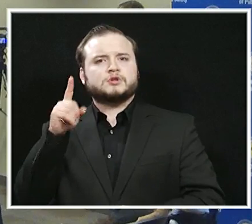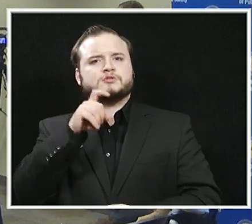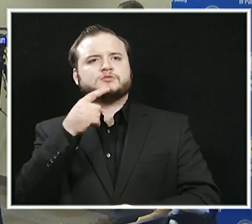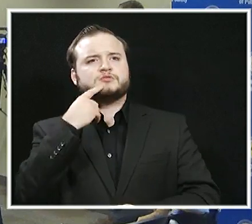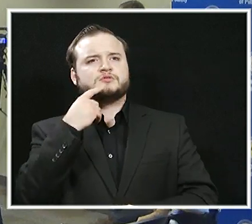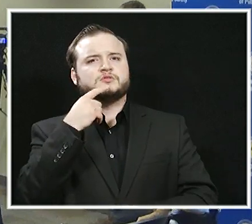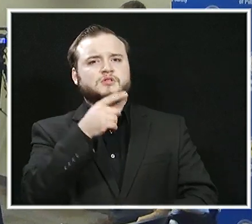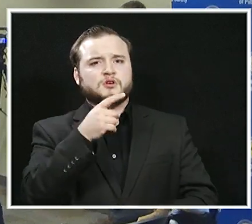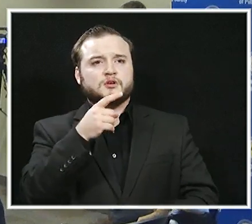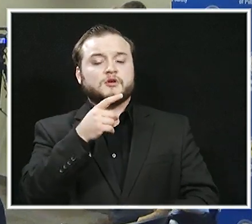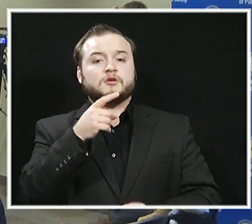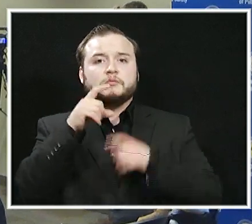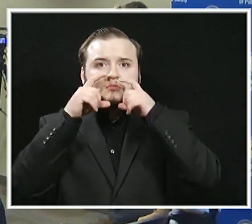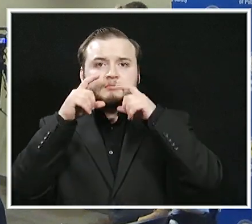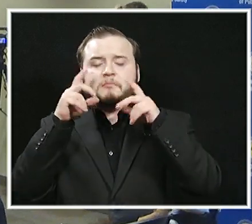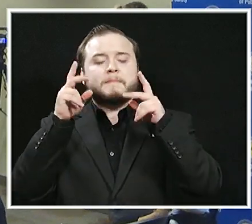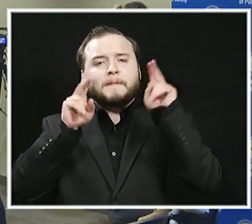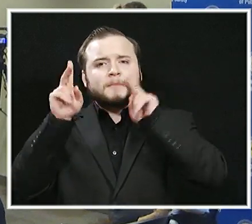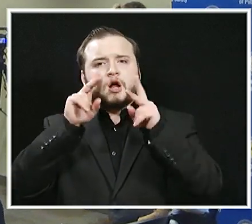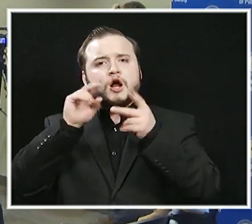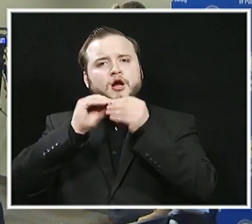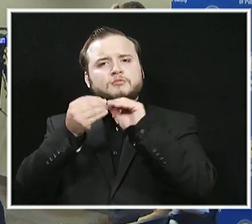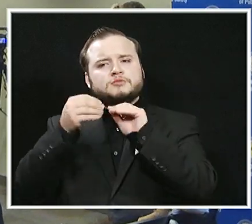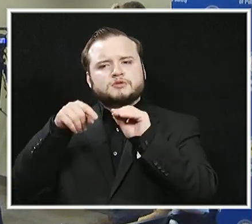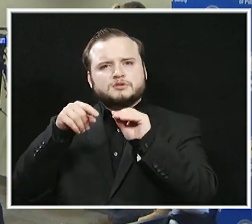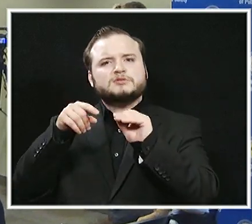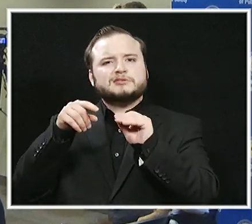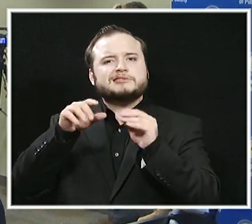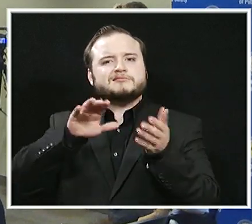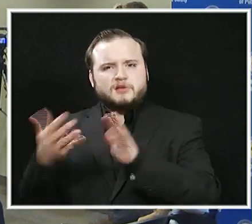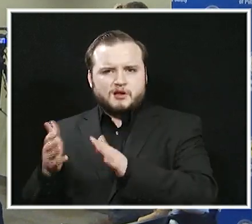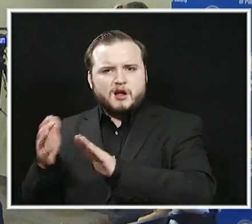infected area without a mask. Tom? [ off mic ]